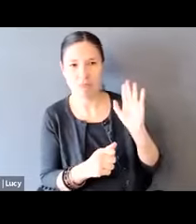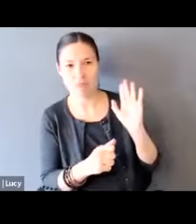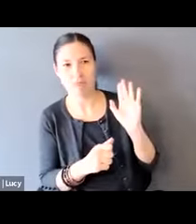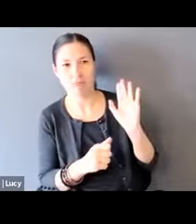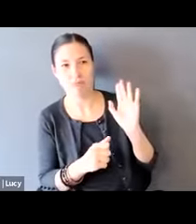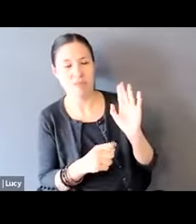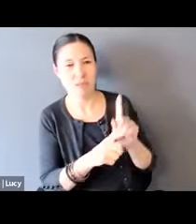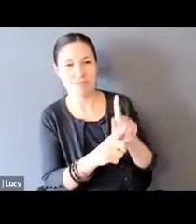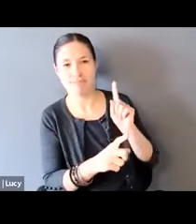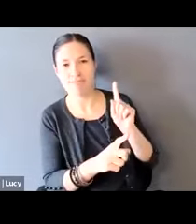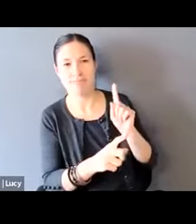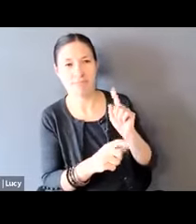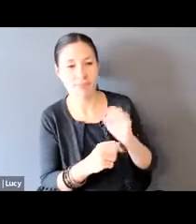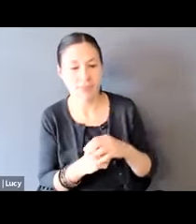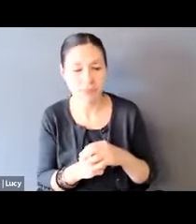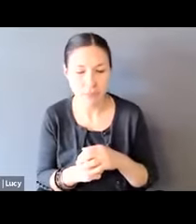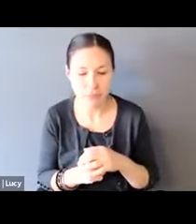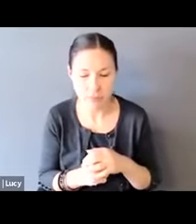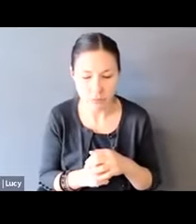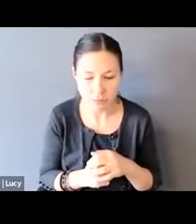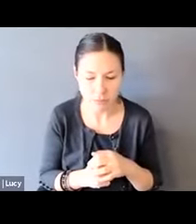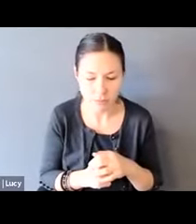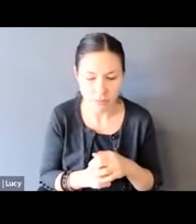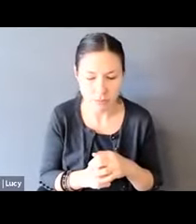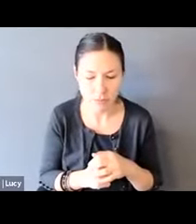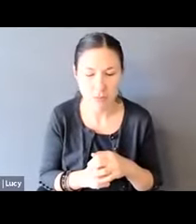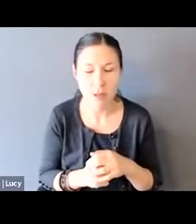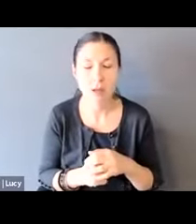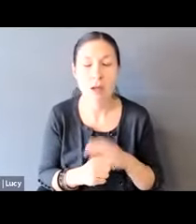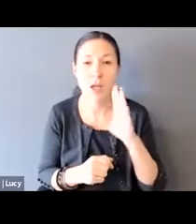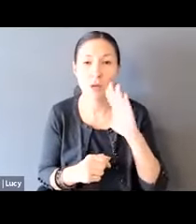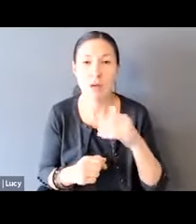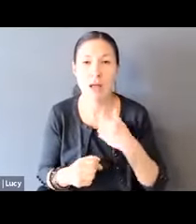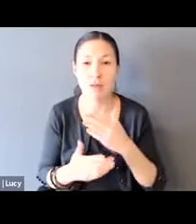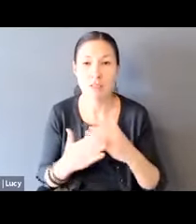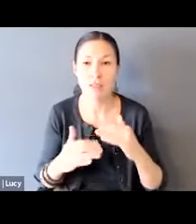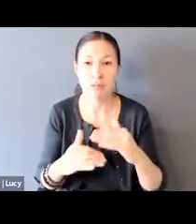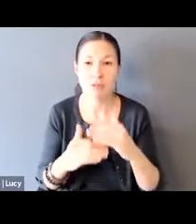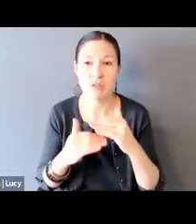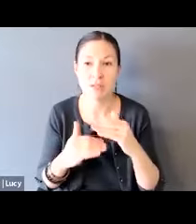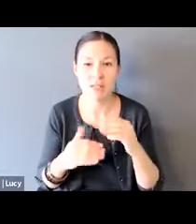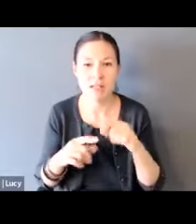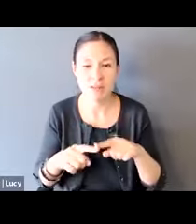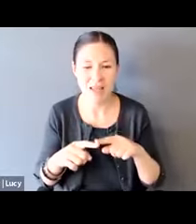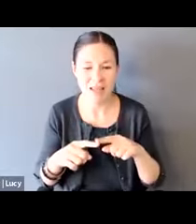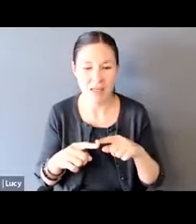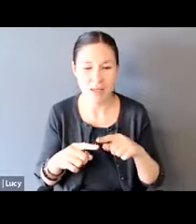I know there are some restrictions depending on the tier we’re in, where stores are required